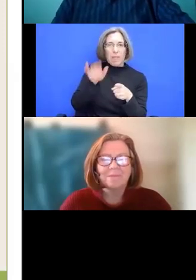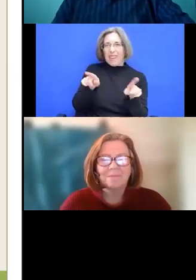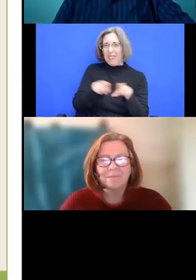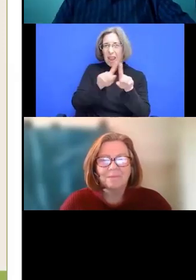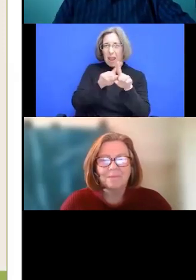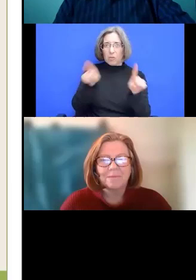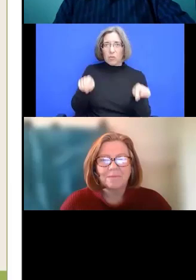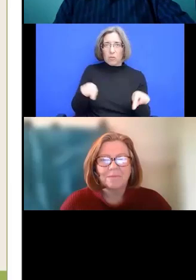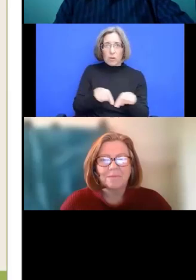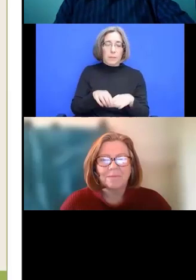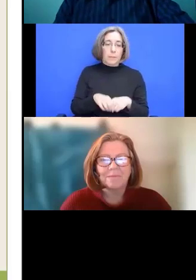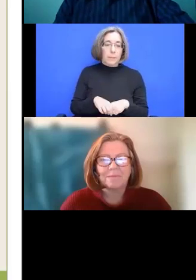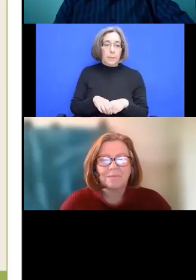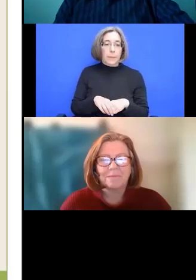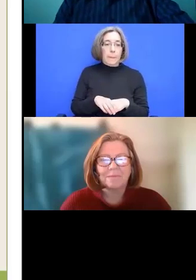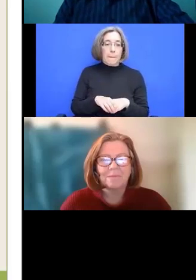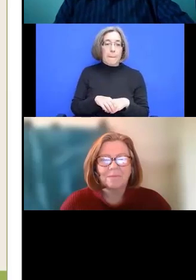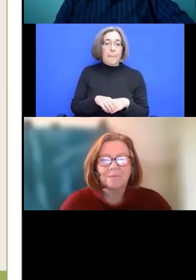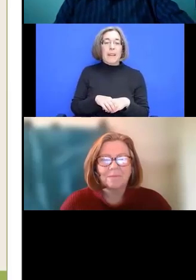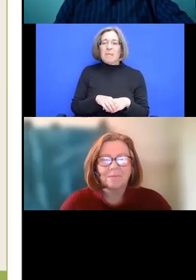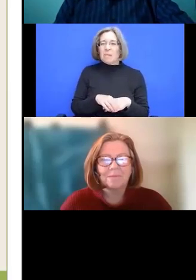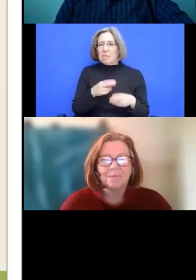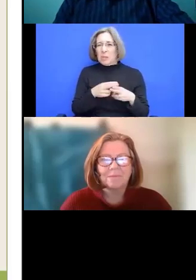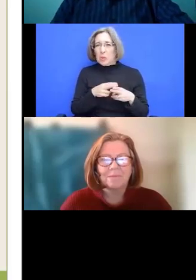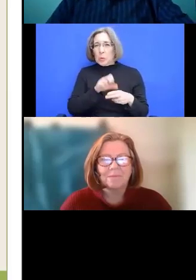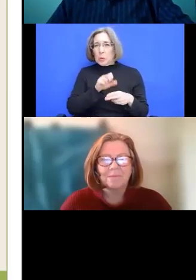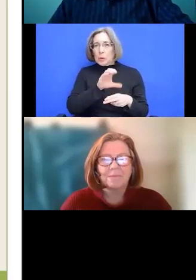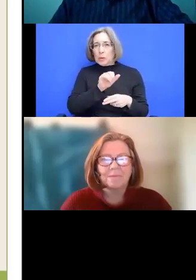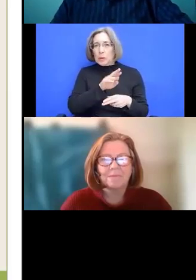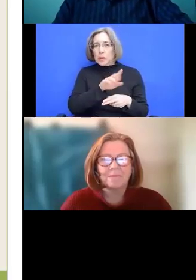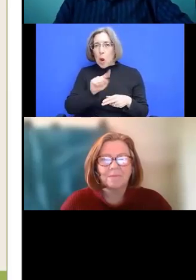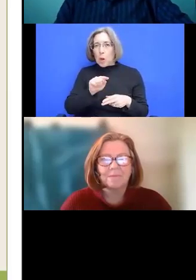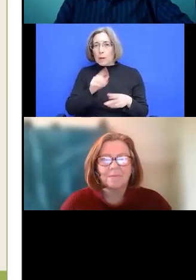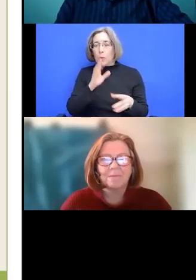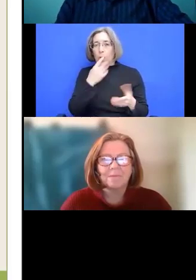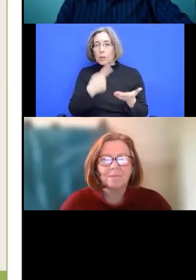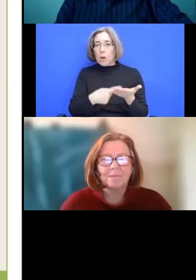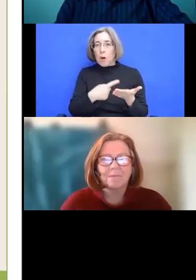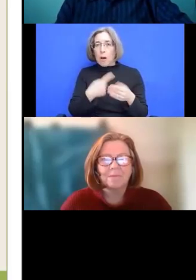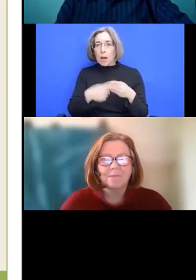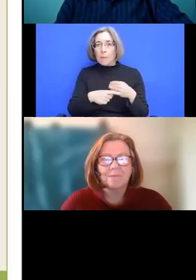And in a minute, Scarlett's going to talk about Just-in-time documents to give you more information on that.